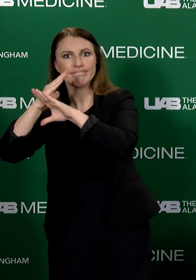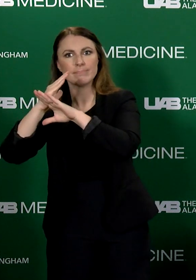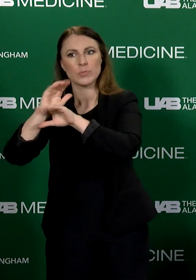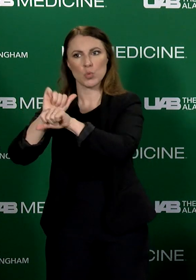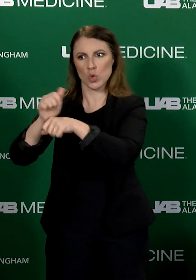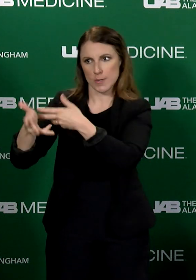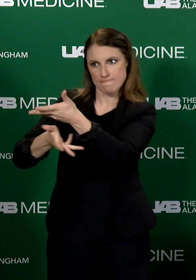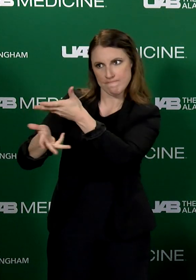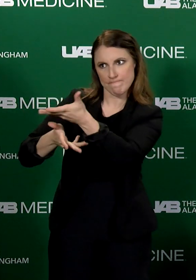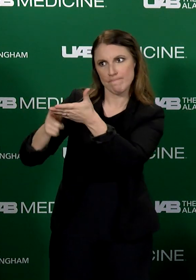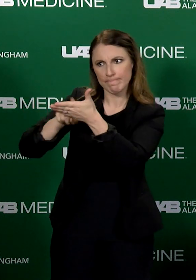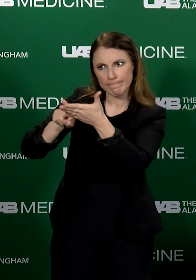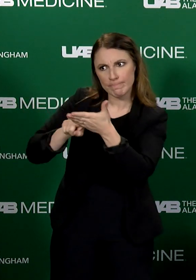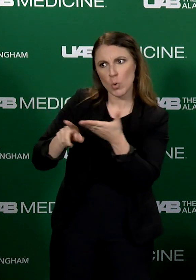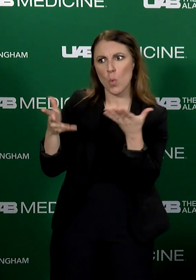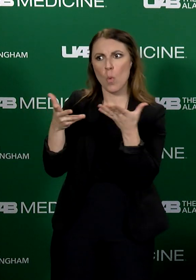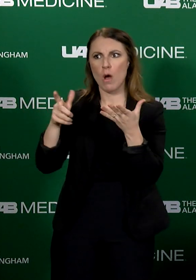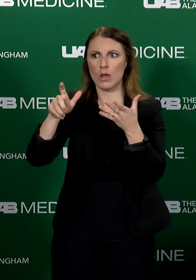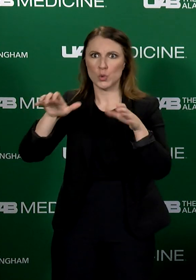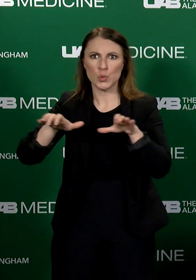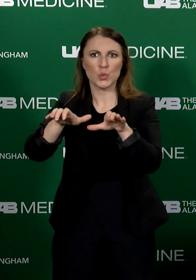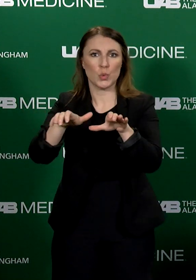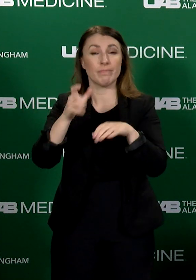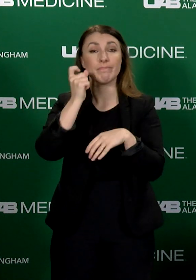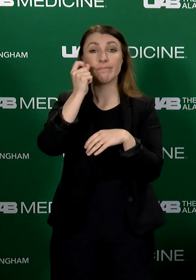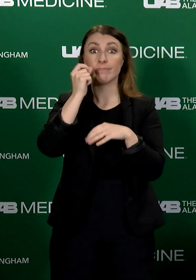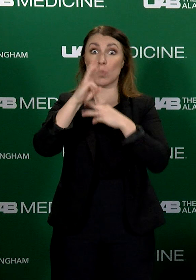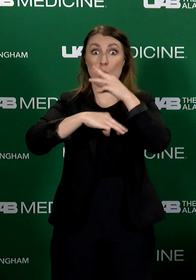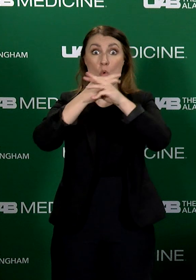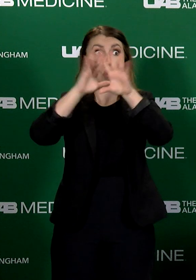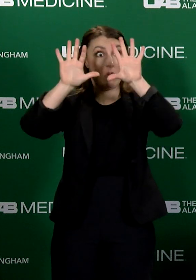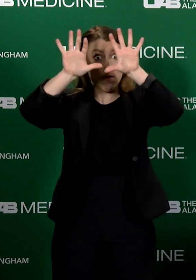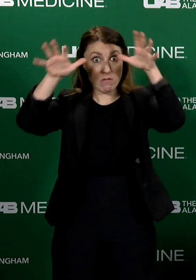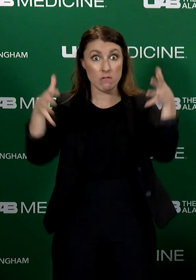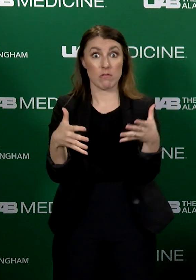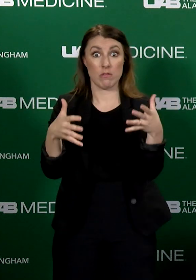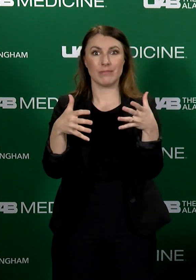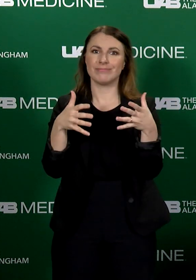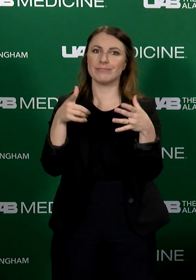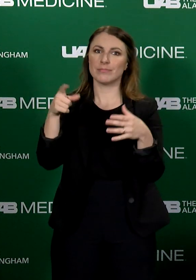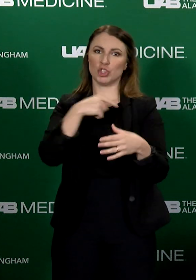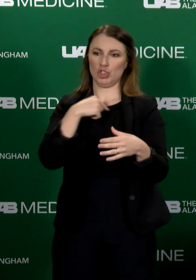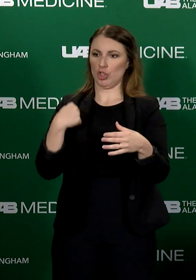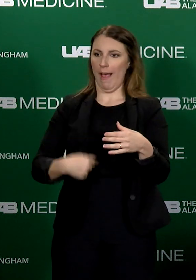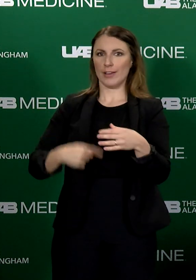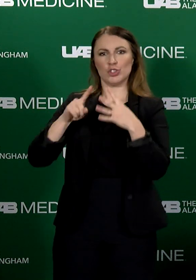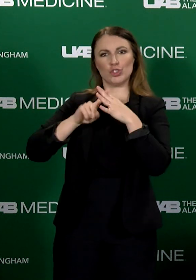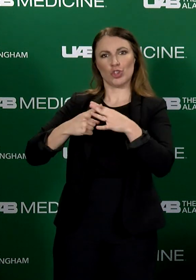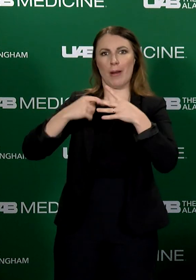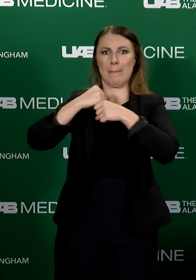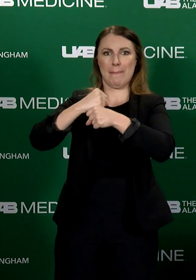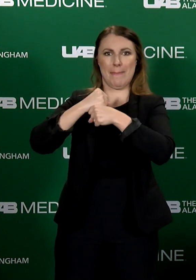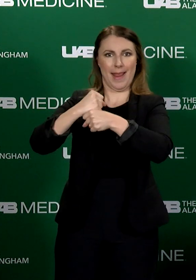globally production has started in China they have only about fifty percent of